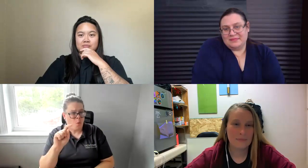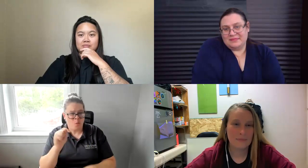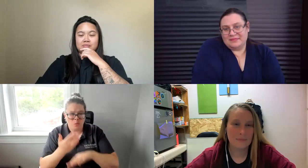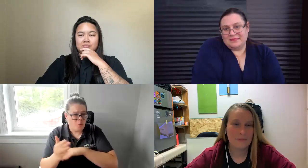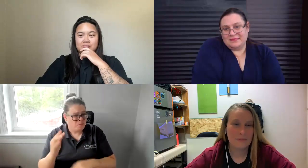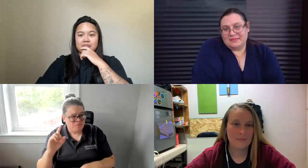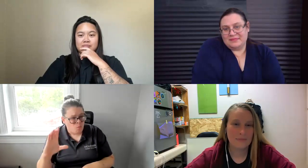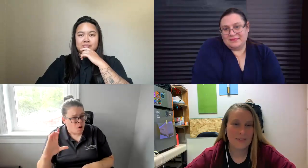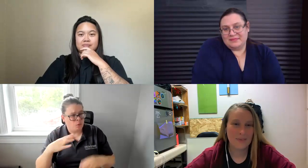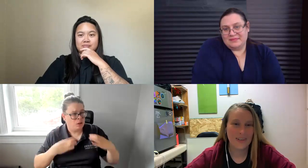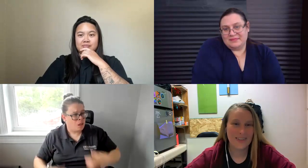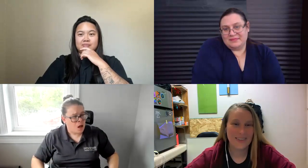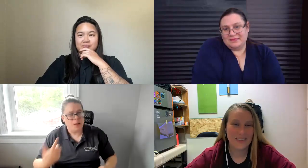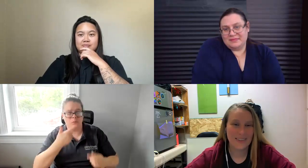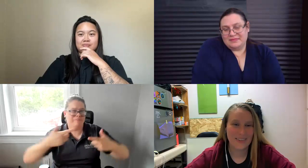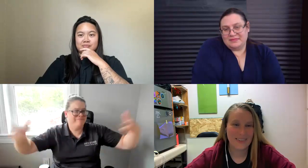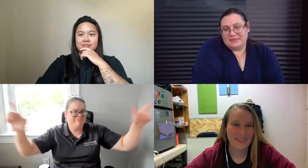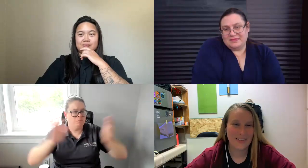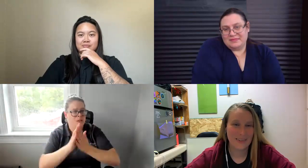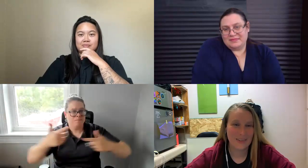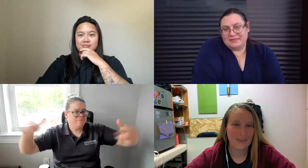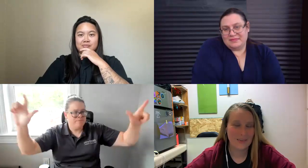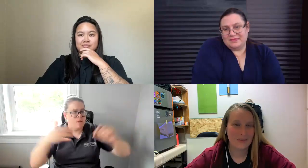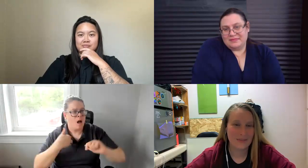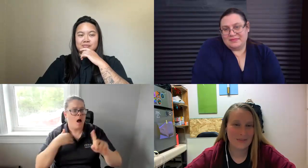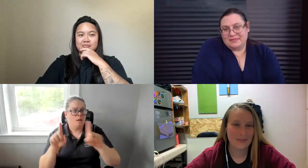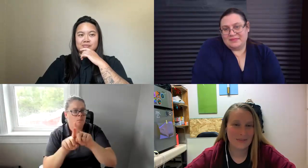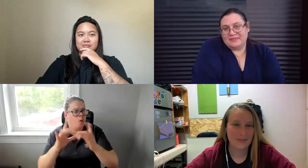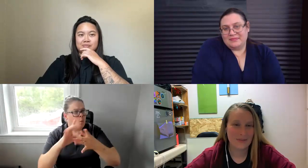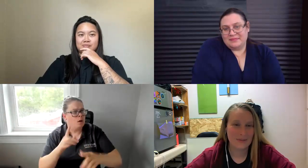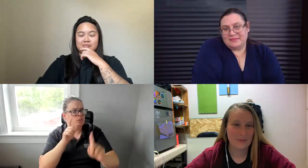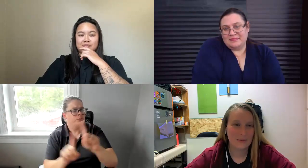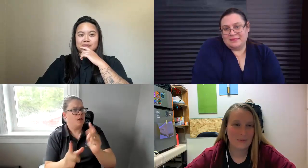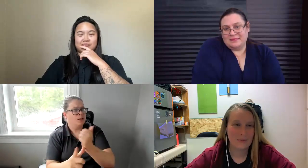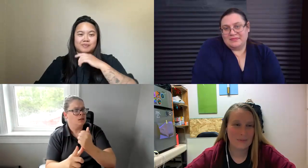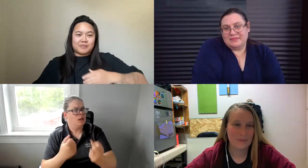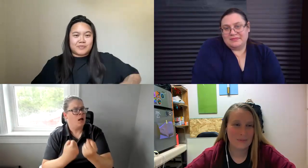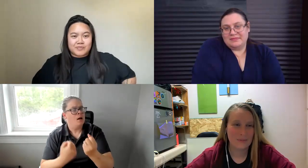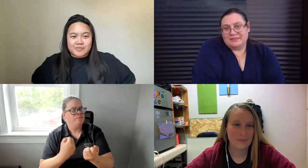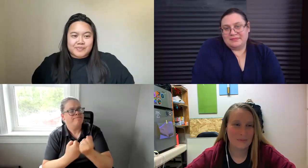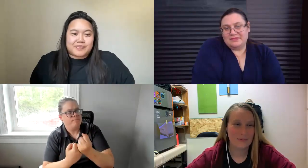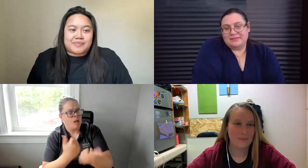I've developed. We also host over 100 clients. And really business is booming.